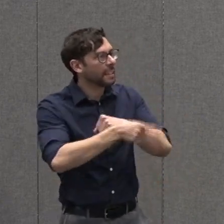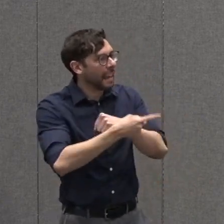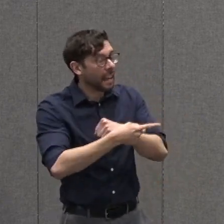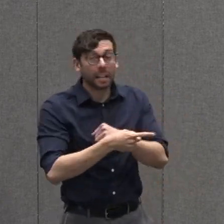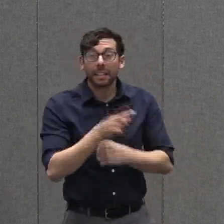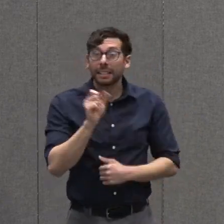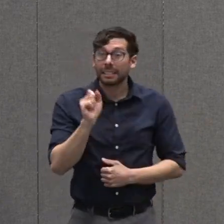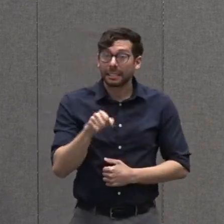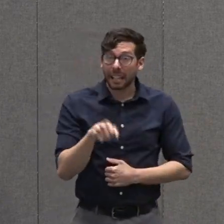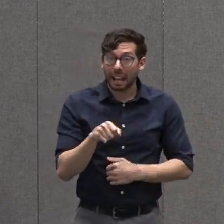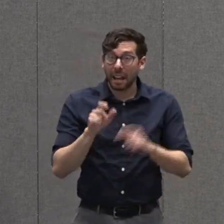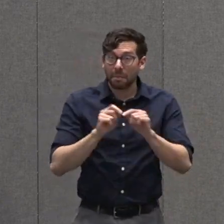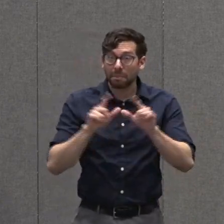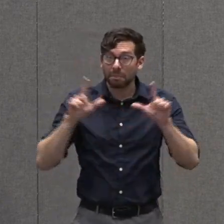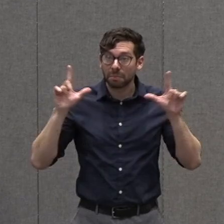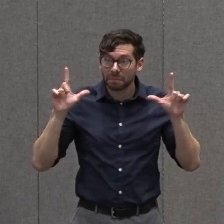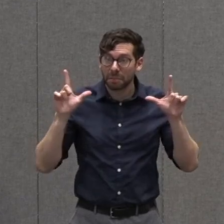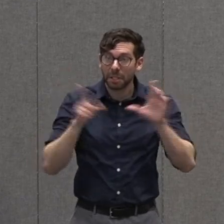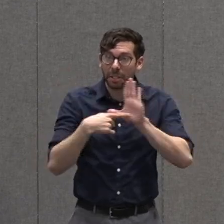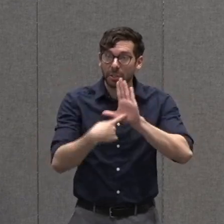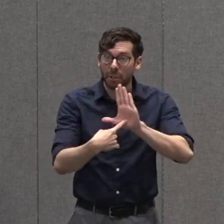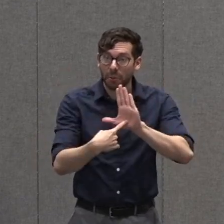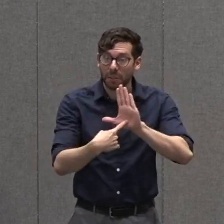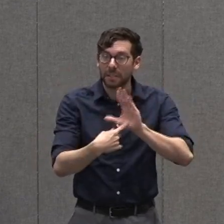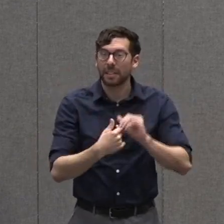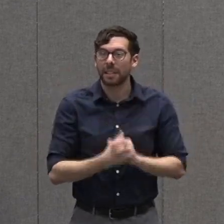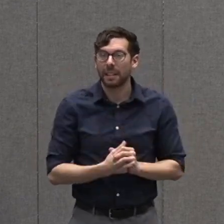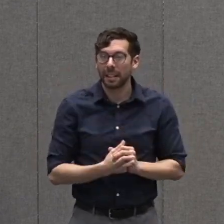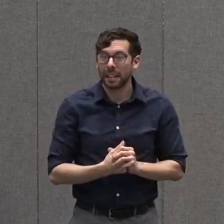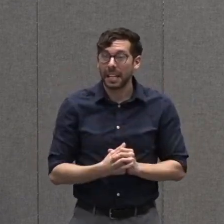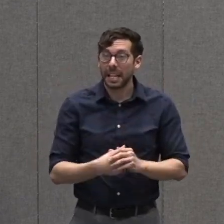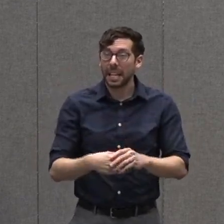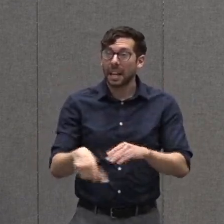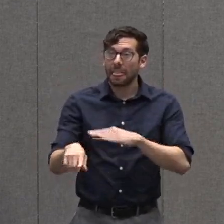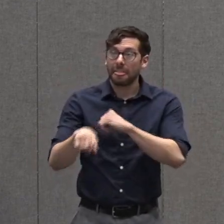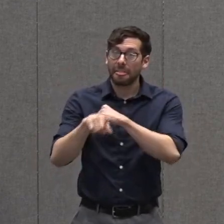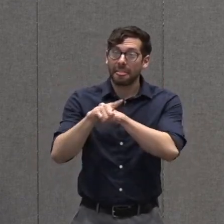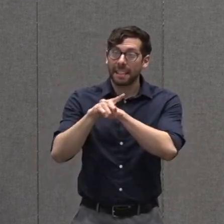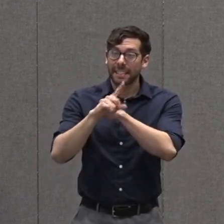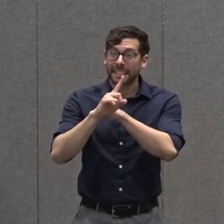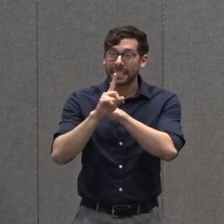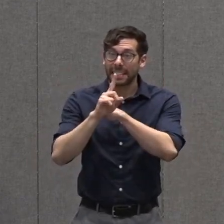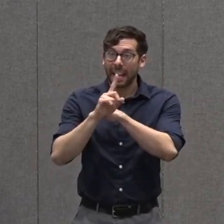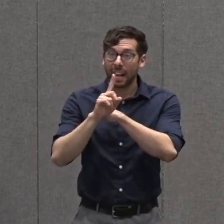The tail, and that is from here to the rattle, is black and white banded.